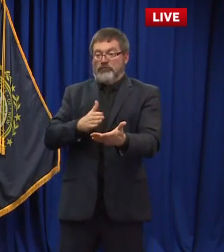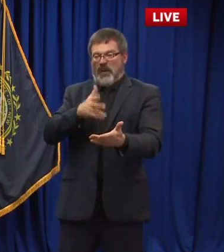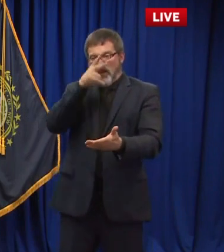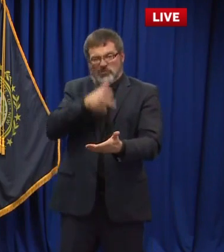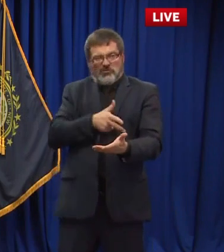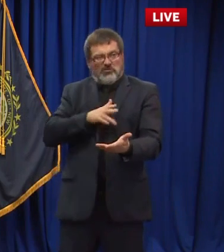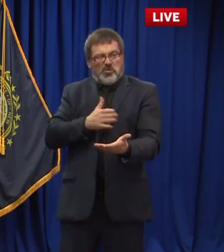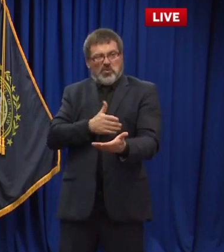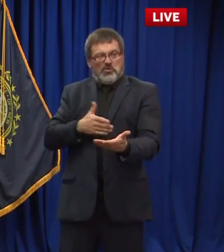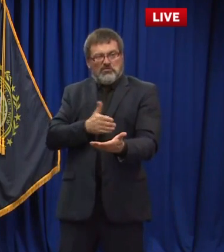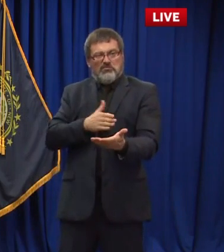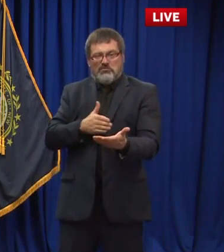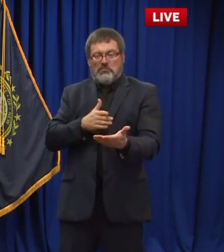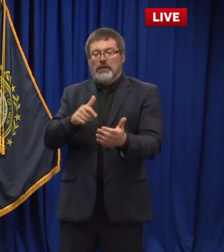MIXED.